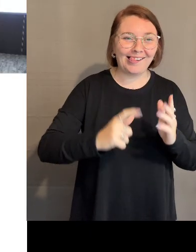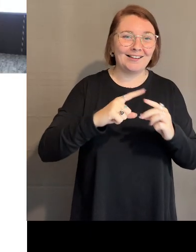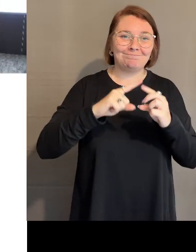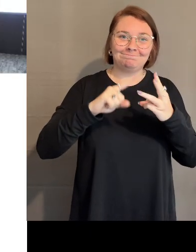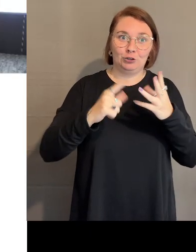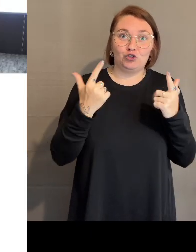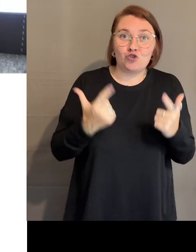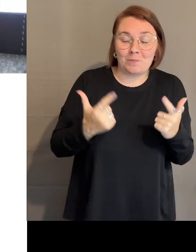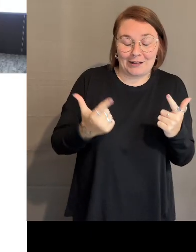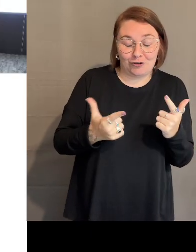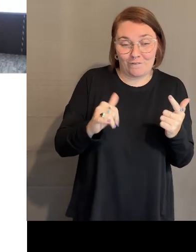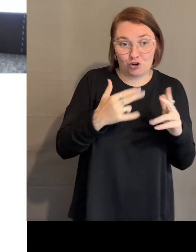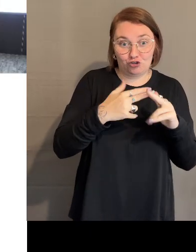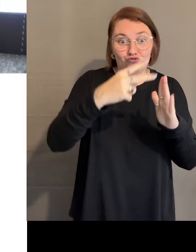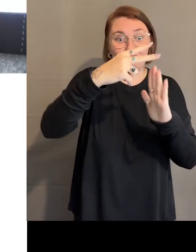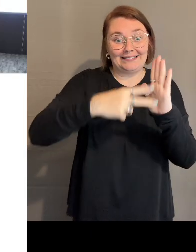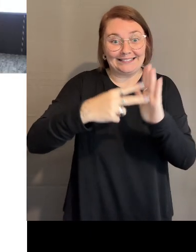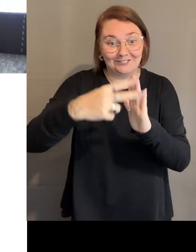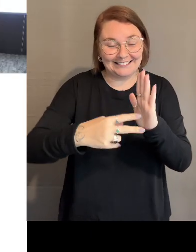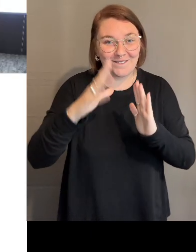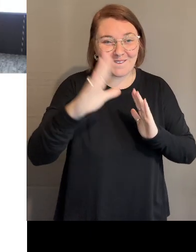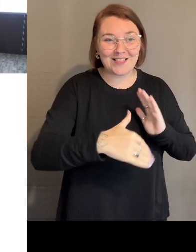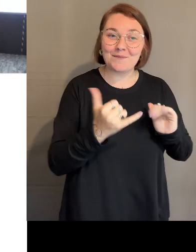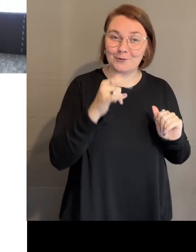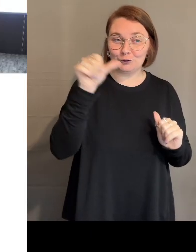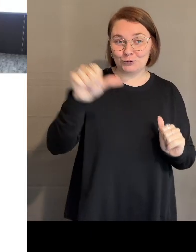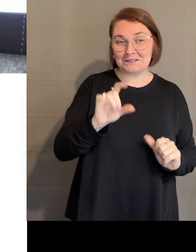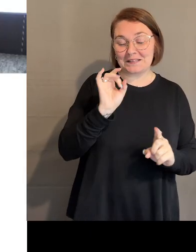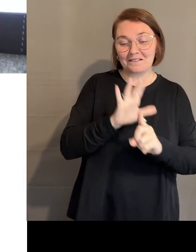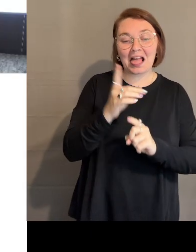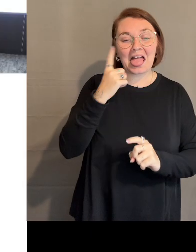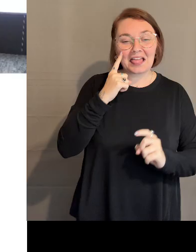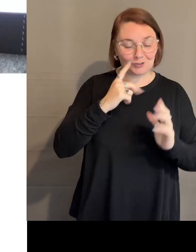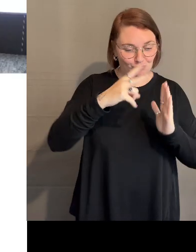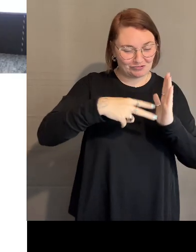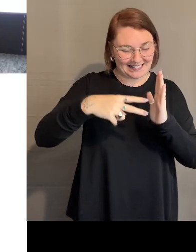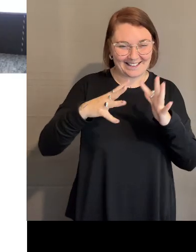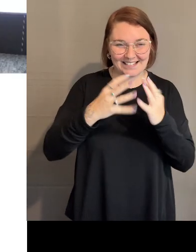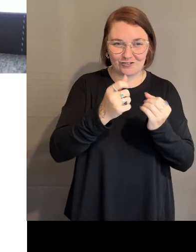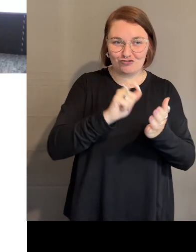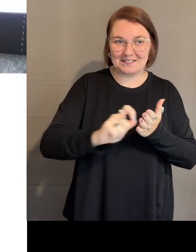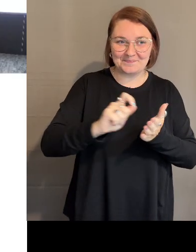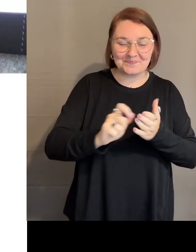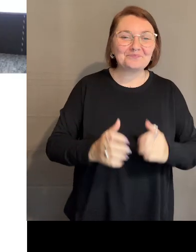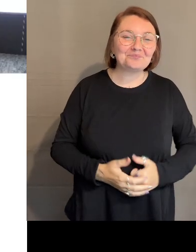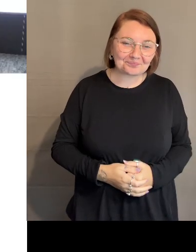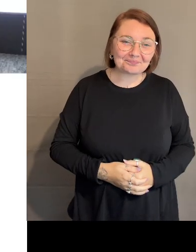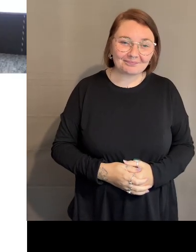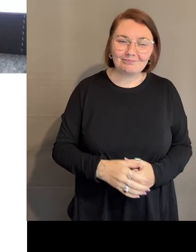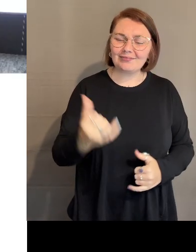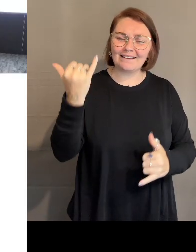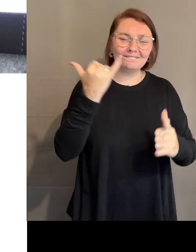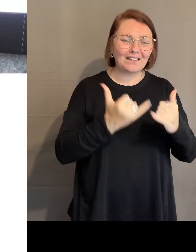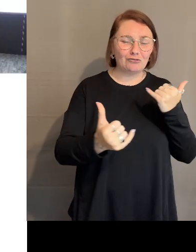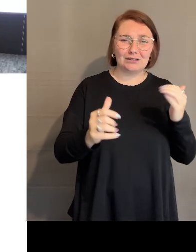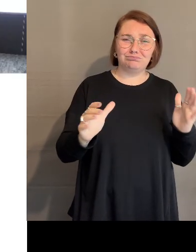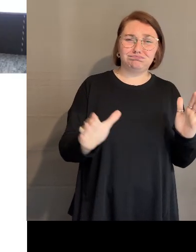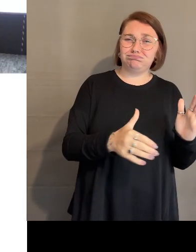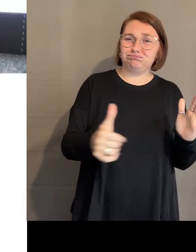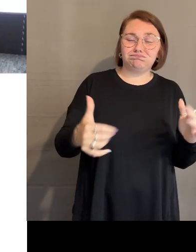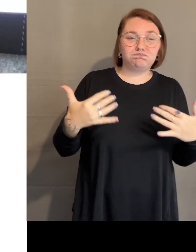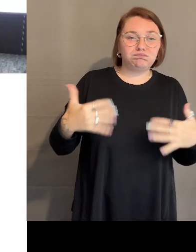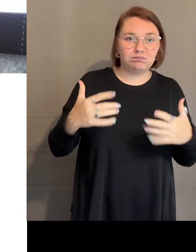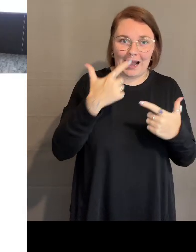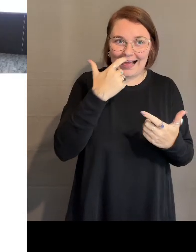too many for you, probably, to read them all, but maybe you should try. And so yes, she's very accomplished, and yes, we are lucky to have her.